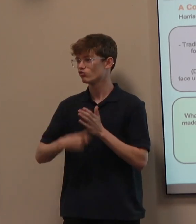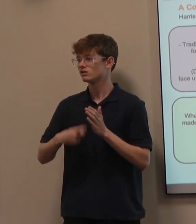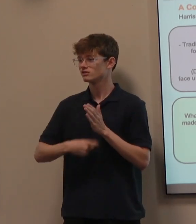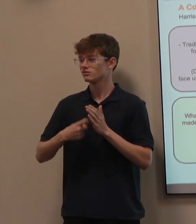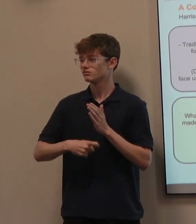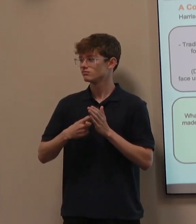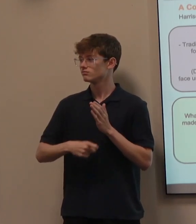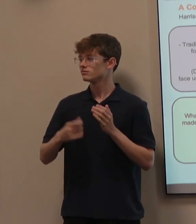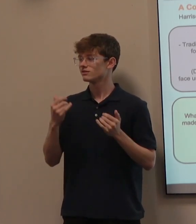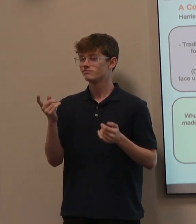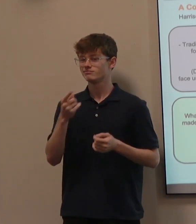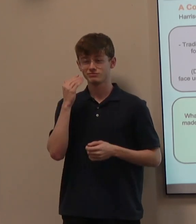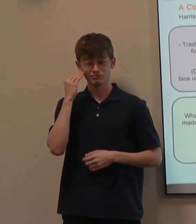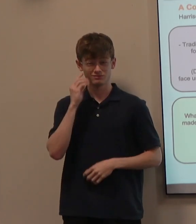But one disadvantage is the price.